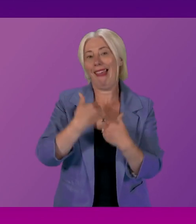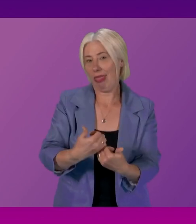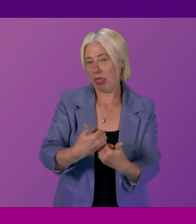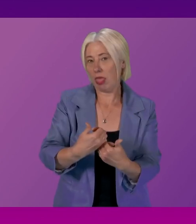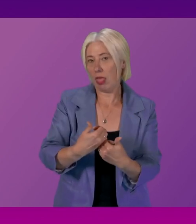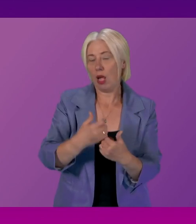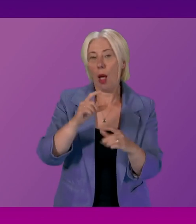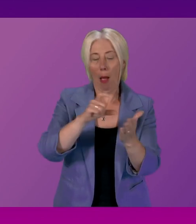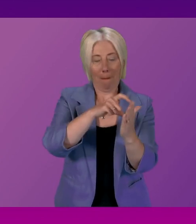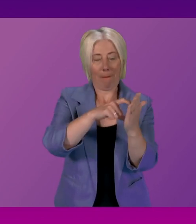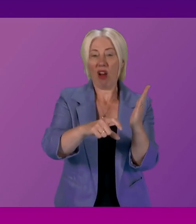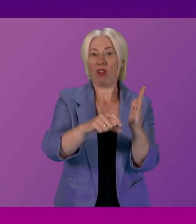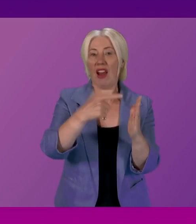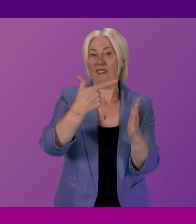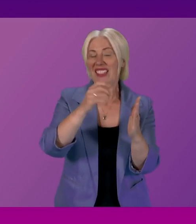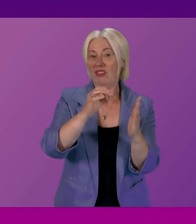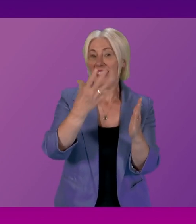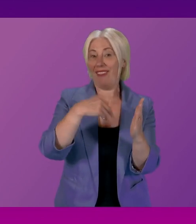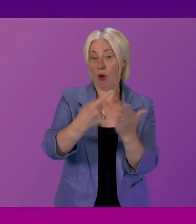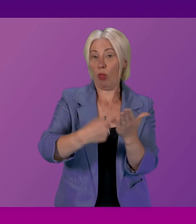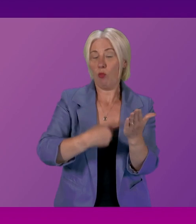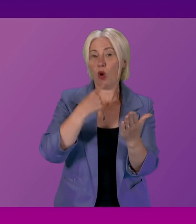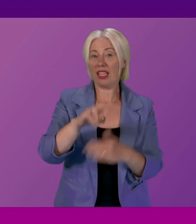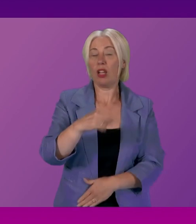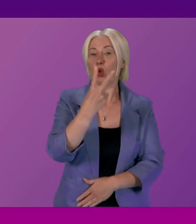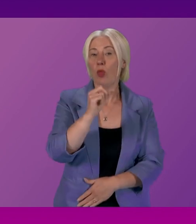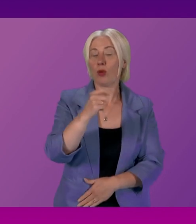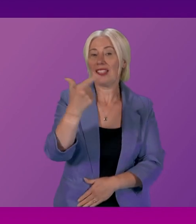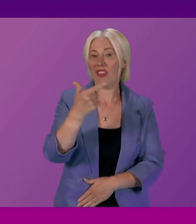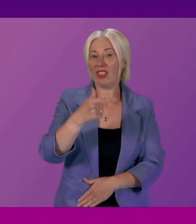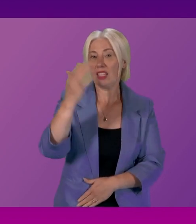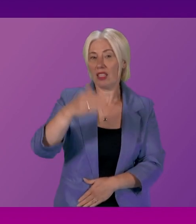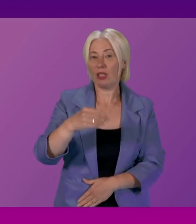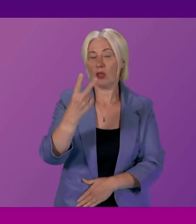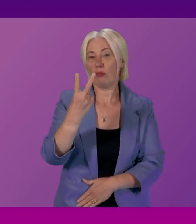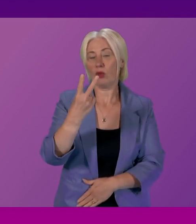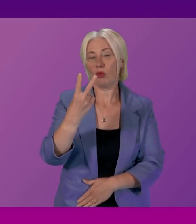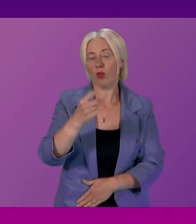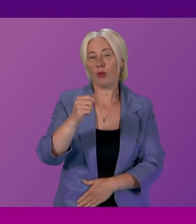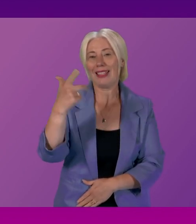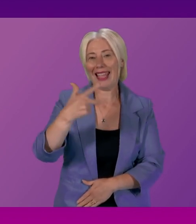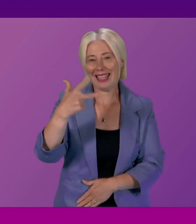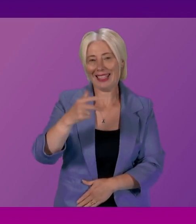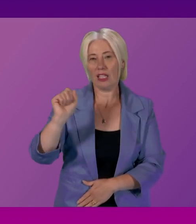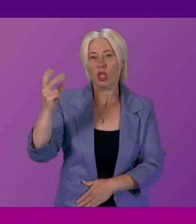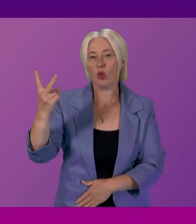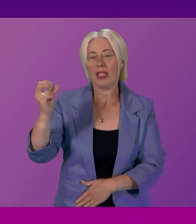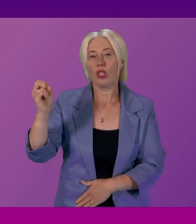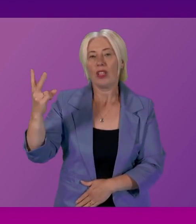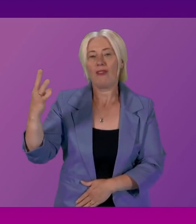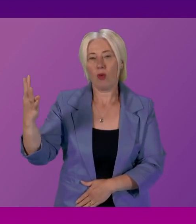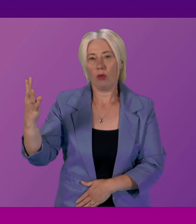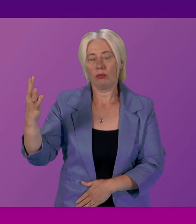“Between 2017/18 and 2023/24, the Scottish Government’s Mental Health Directorate budget